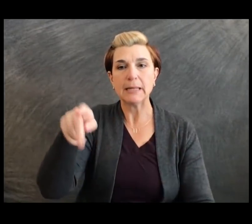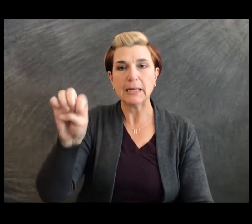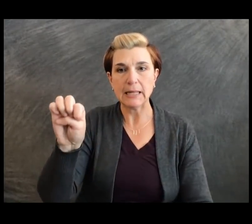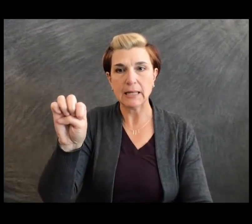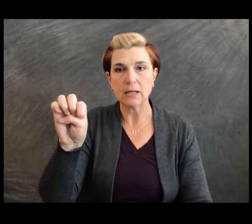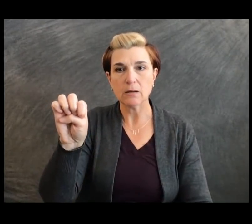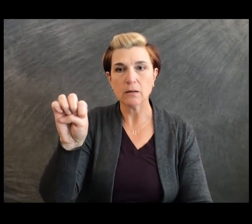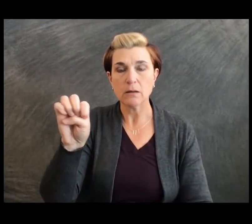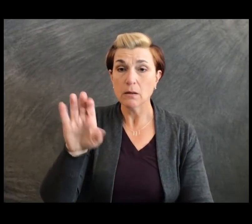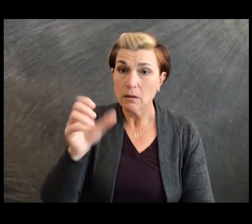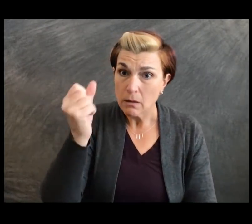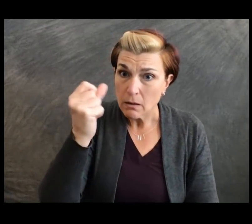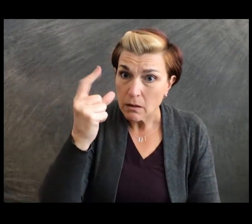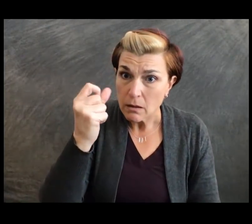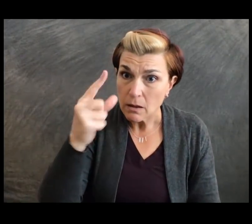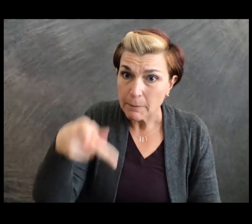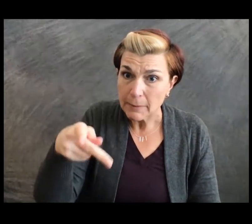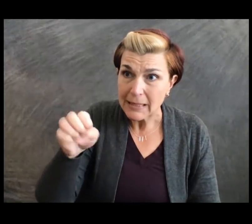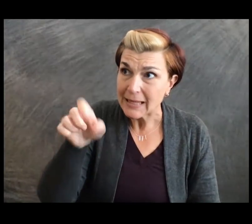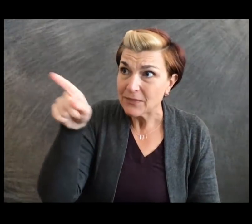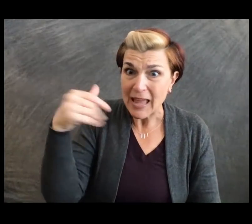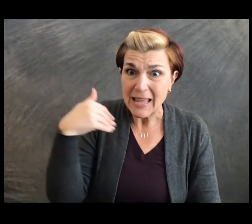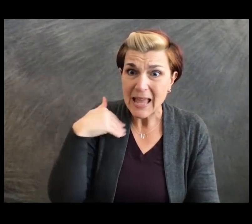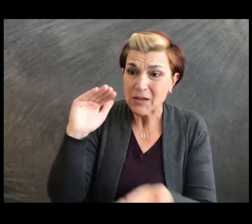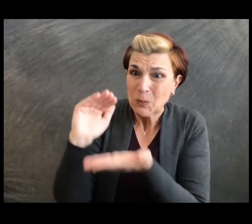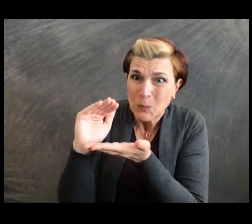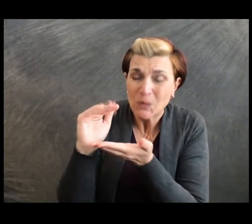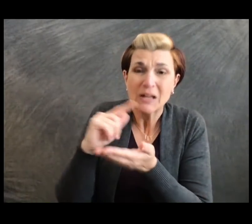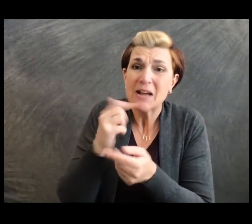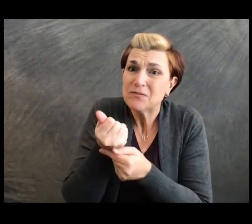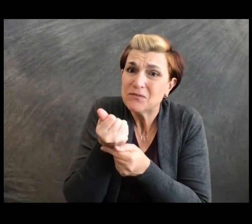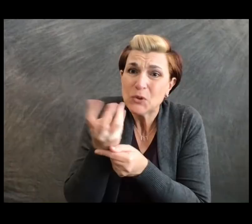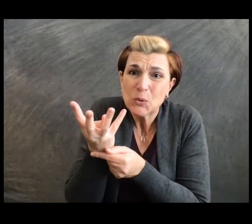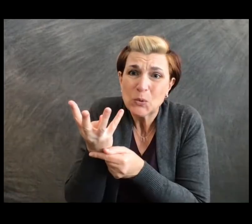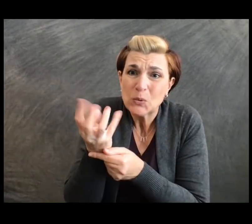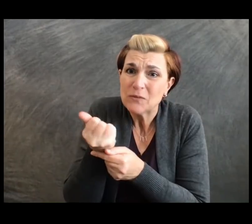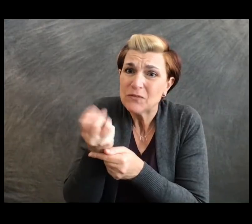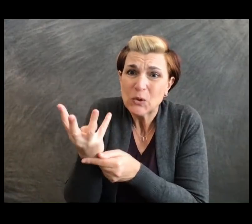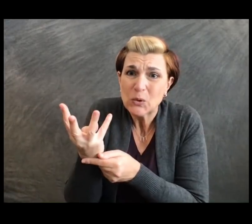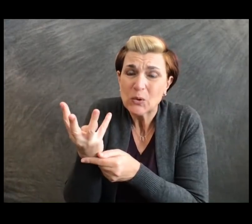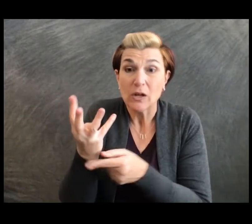are taking pair of people who have cooked a corona virus disease so what we